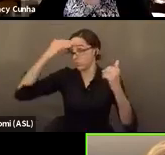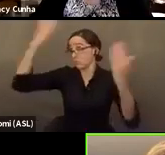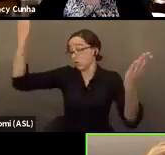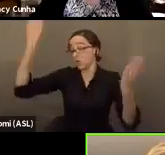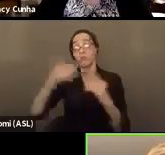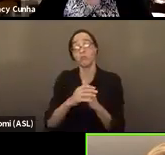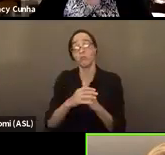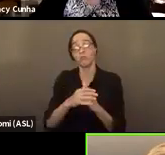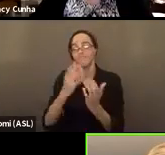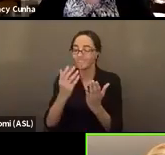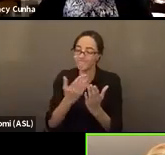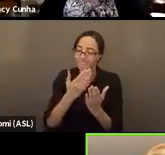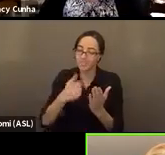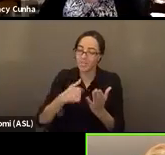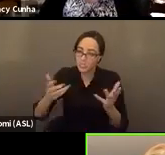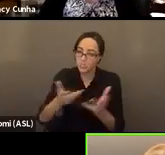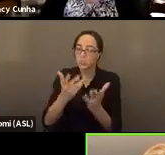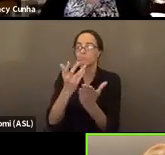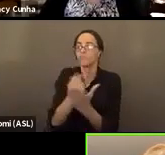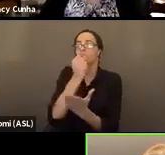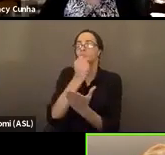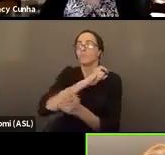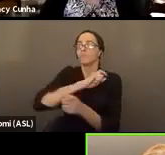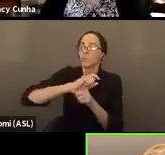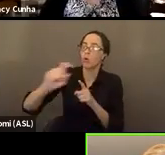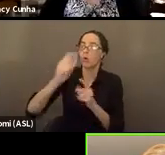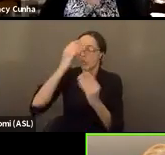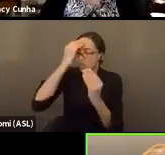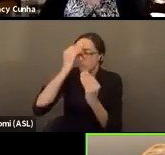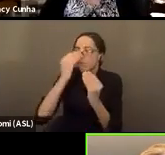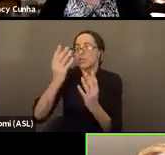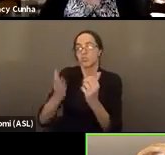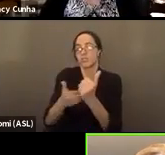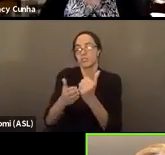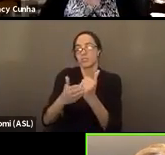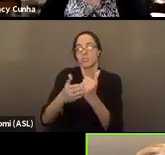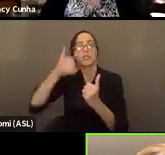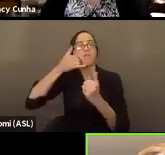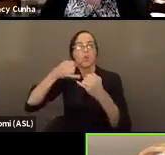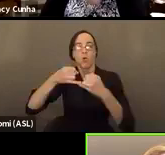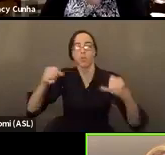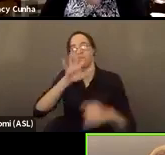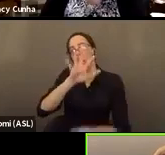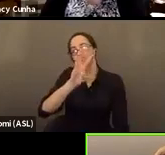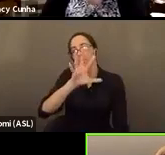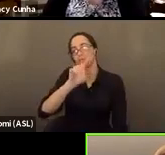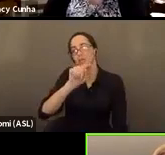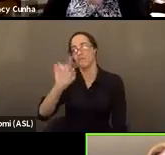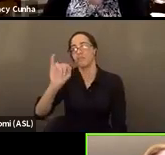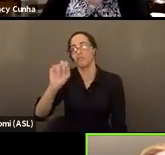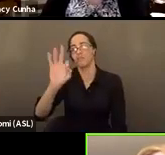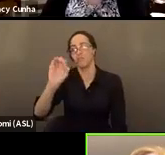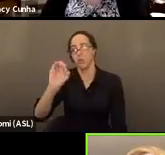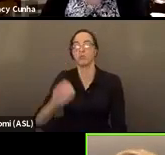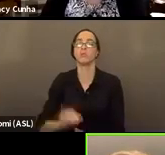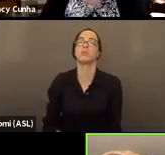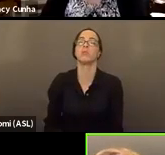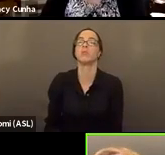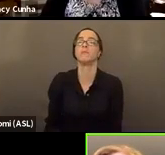assistance line that paul just gave out um what about um other things that that seniors